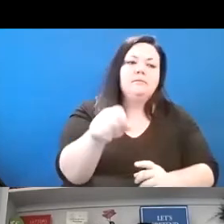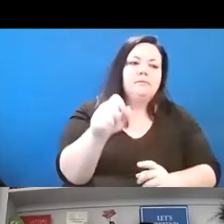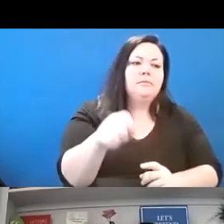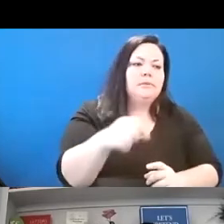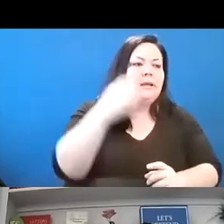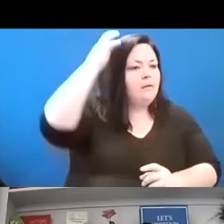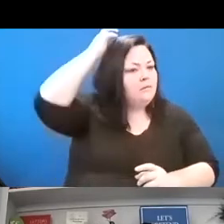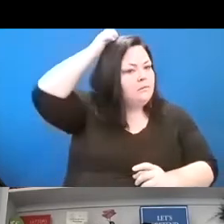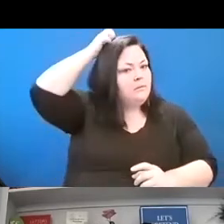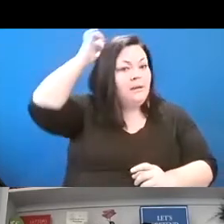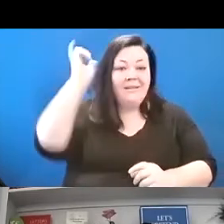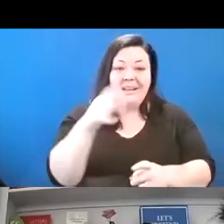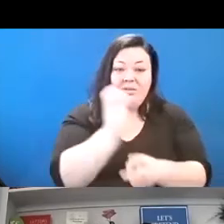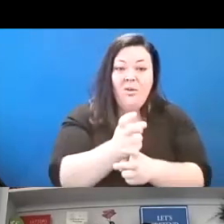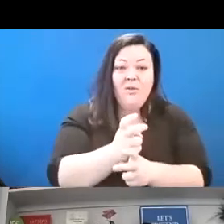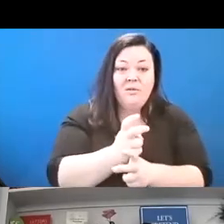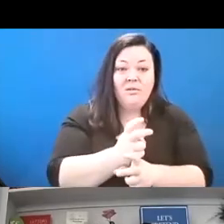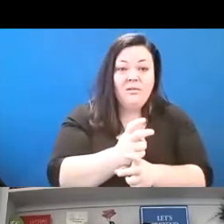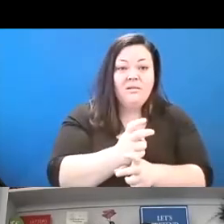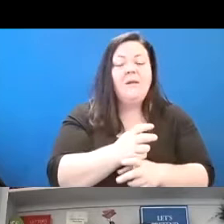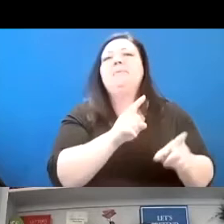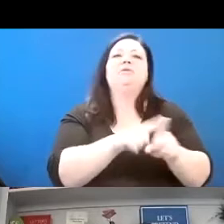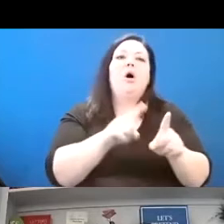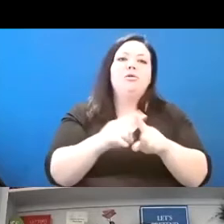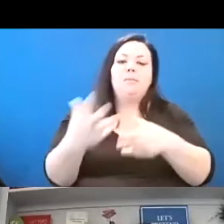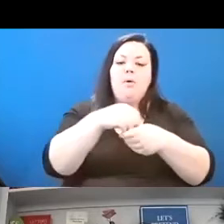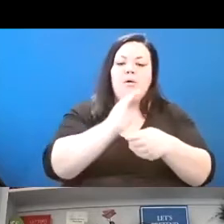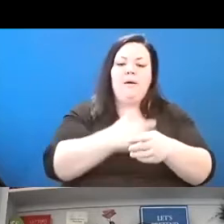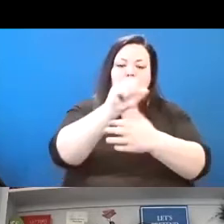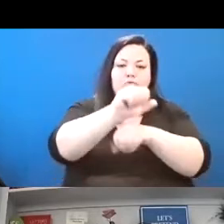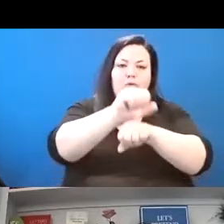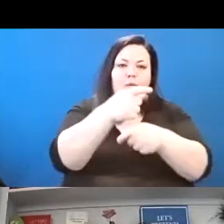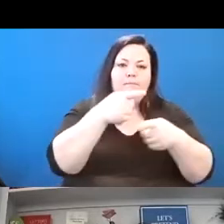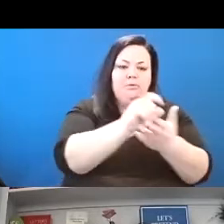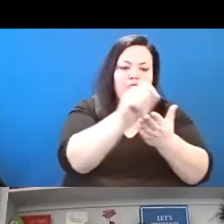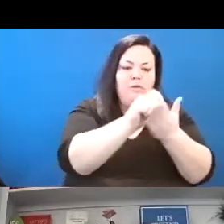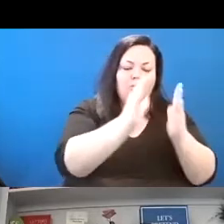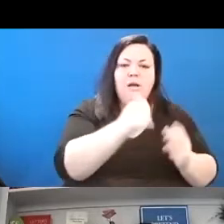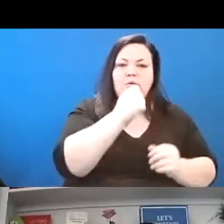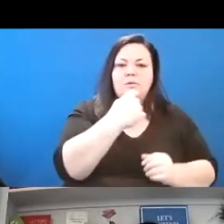hard right but it's also part of our jobs as writers it's not just to say it is blue but to